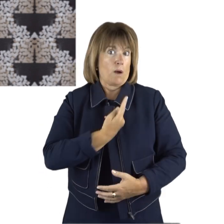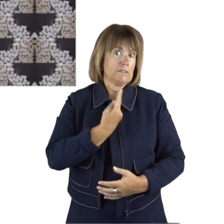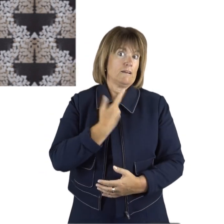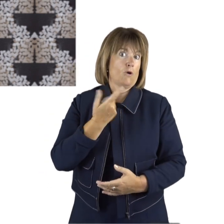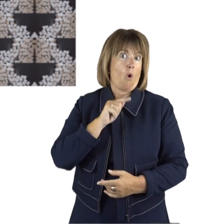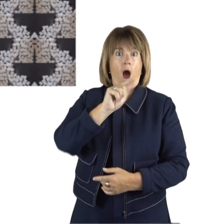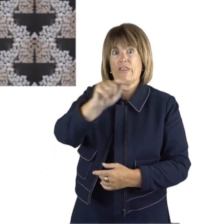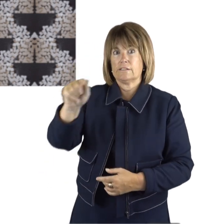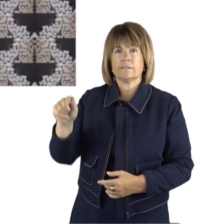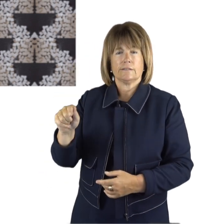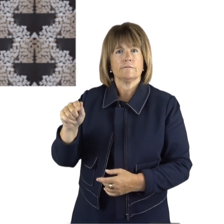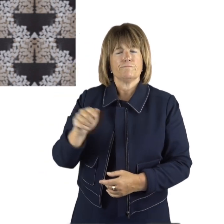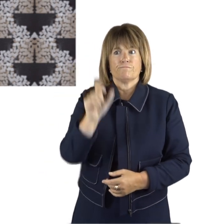whether in ourselves or in others.